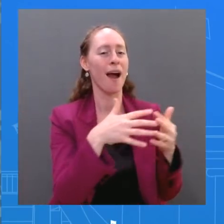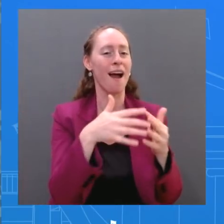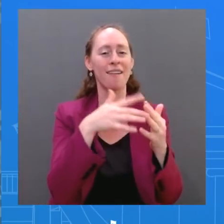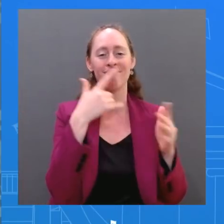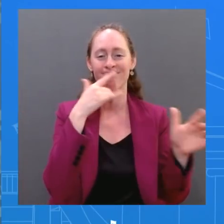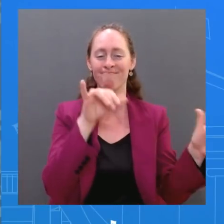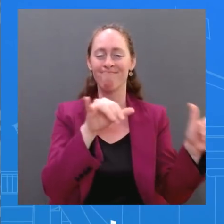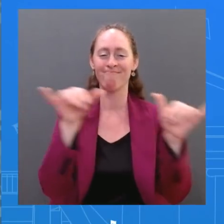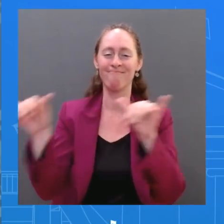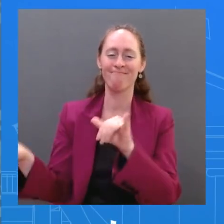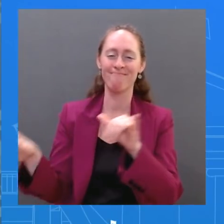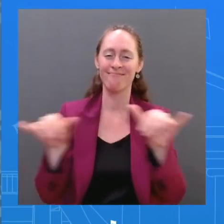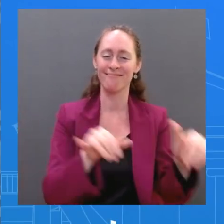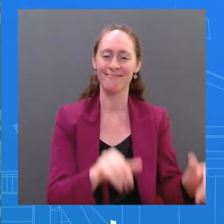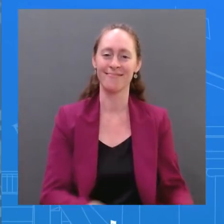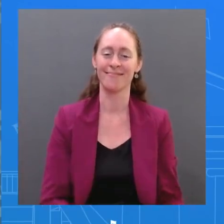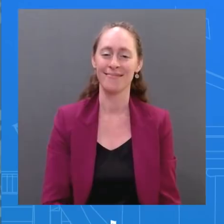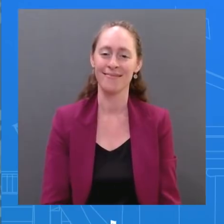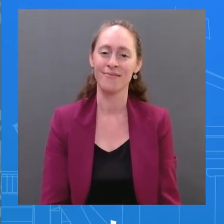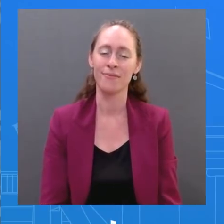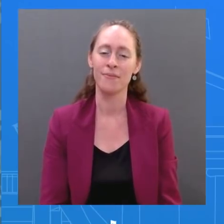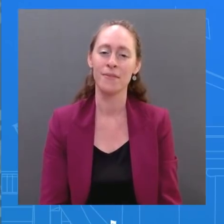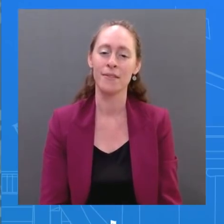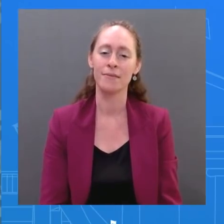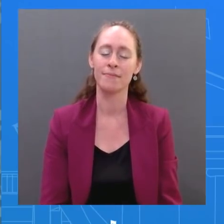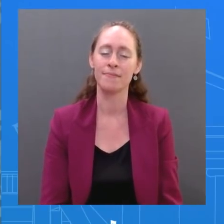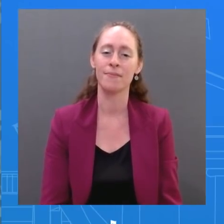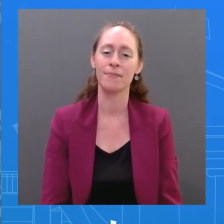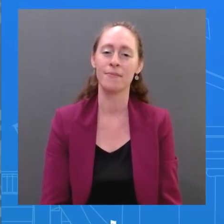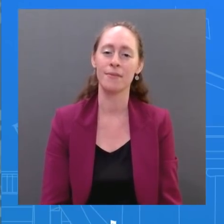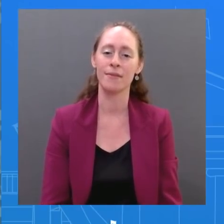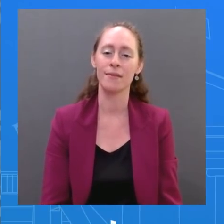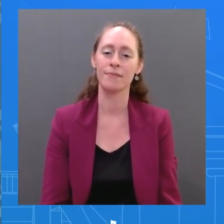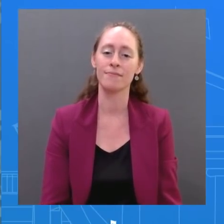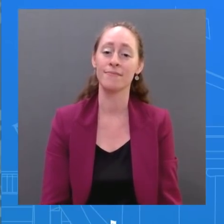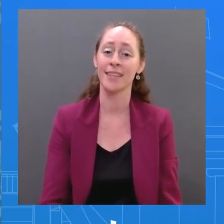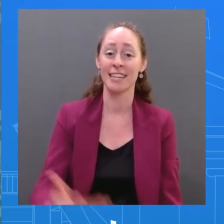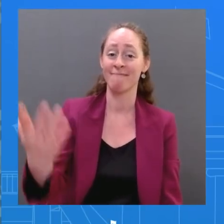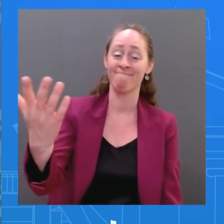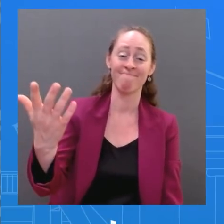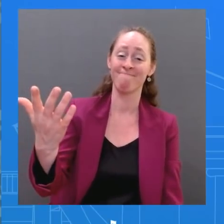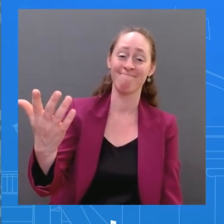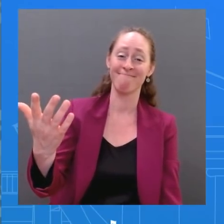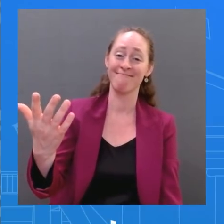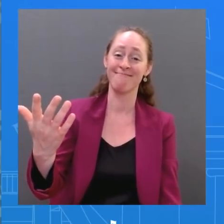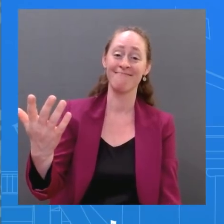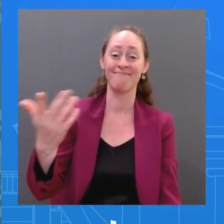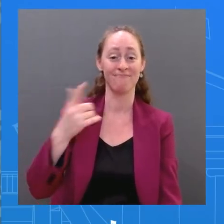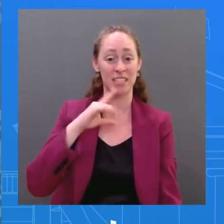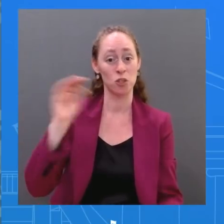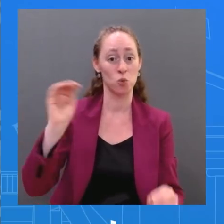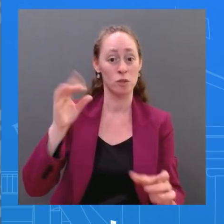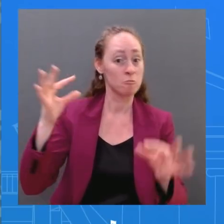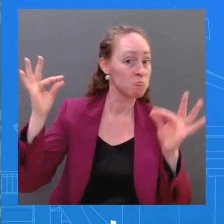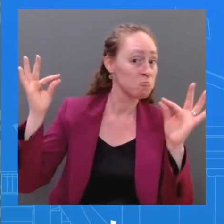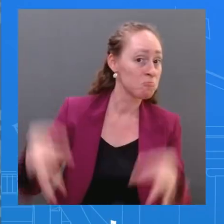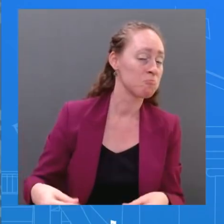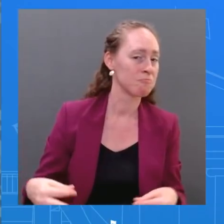potential vacancy. That is something that -- a decision has not been made, and so I'm not going to get ahead of the President on that. The Press: Thank you.